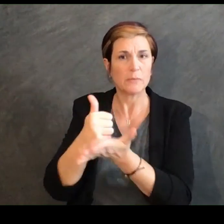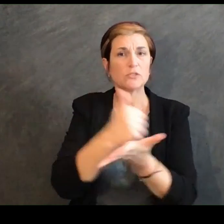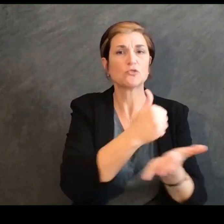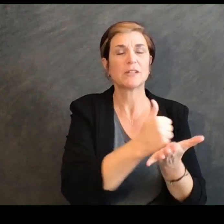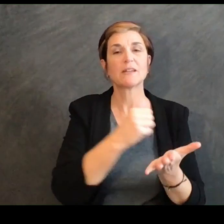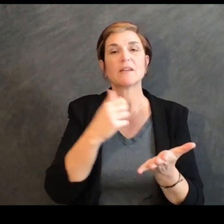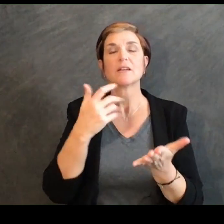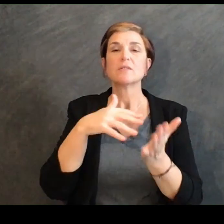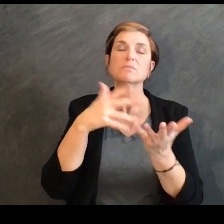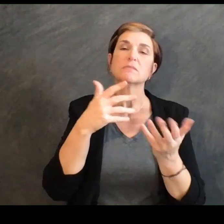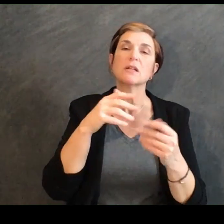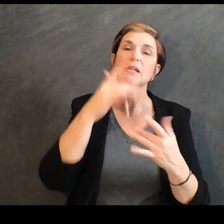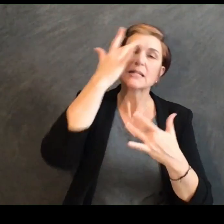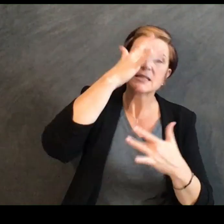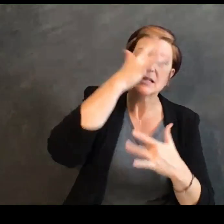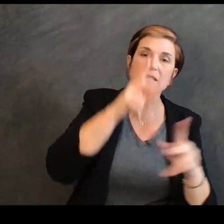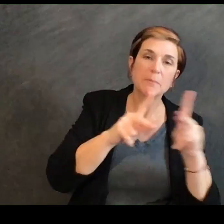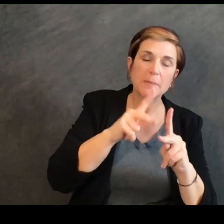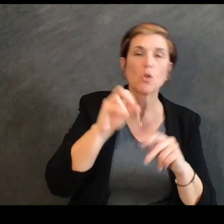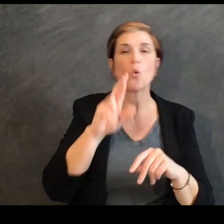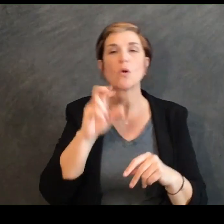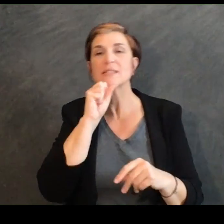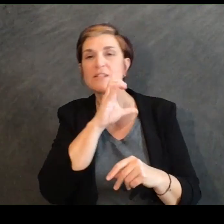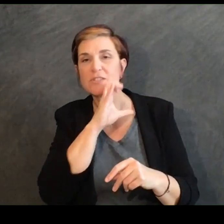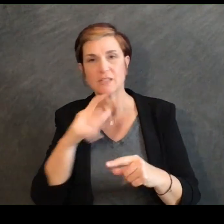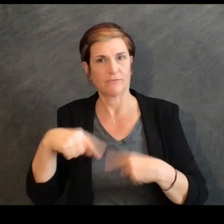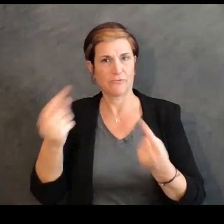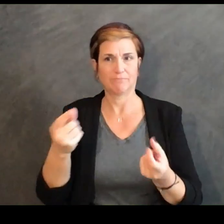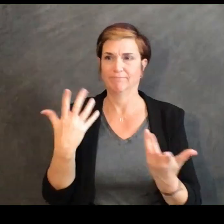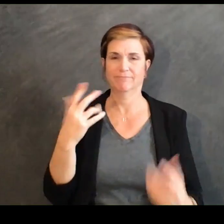their own home for decades we're very proud to be part of the equation for